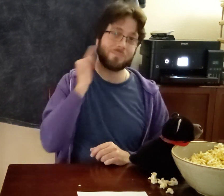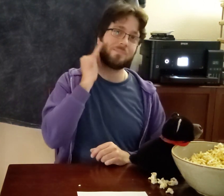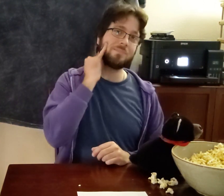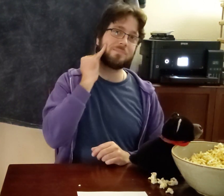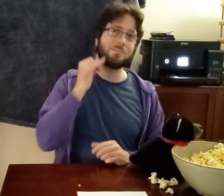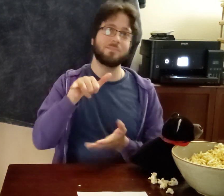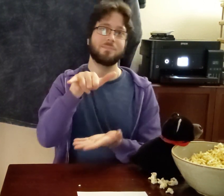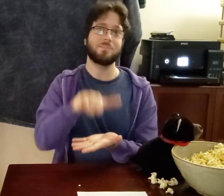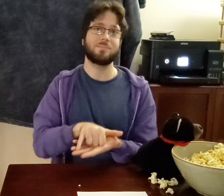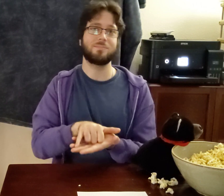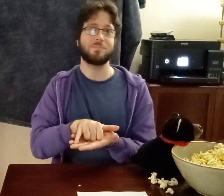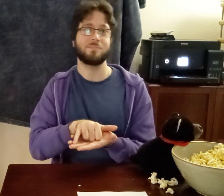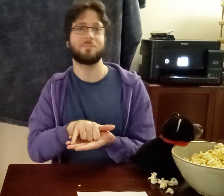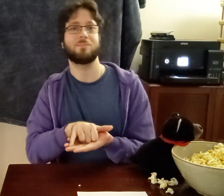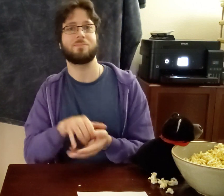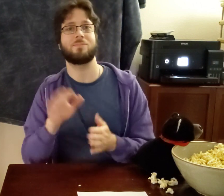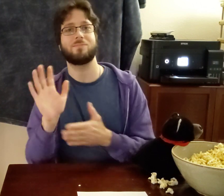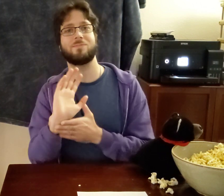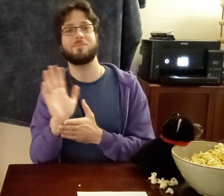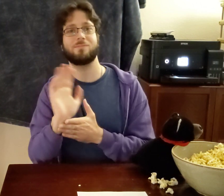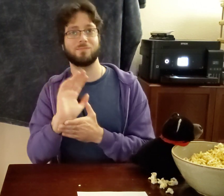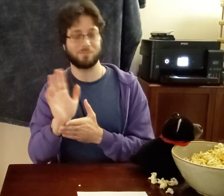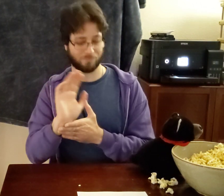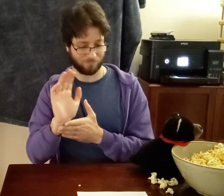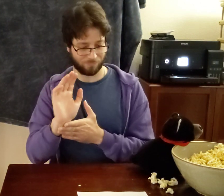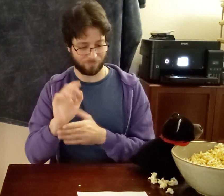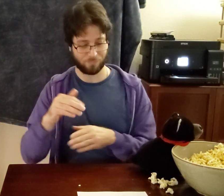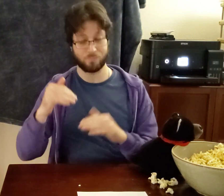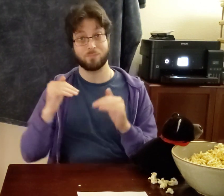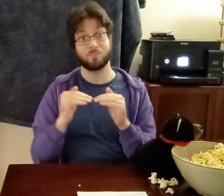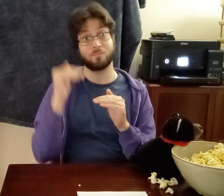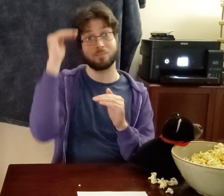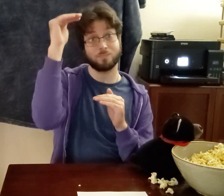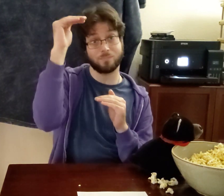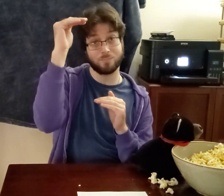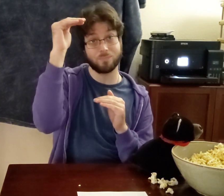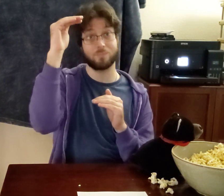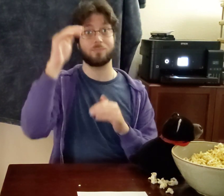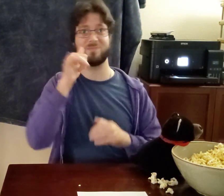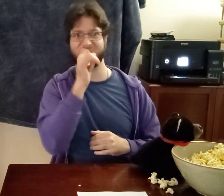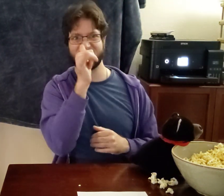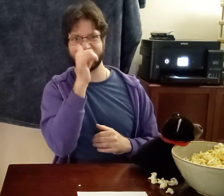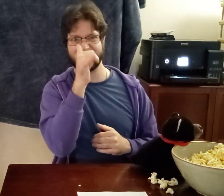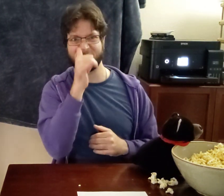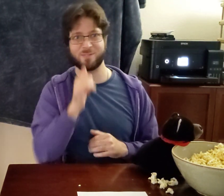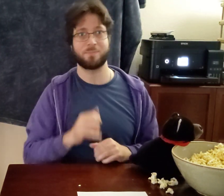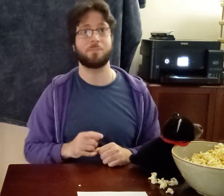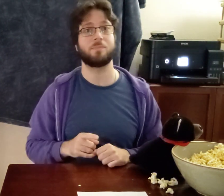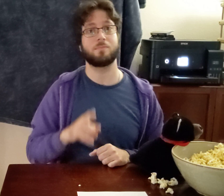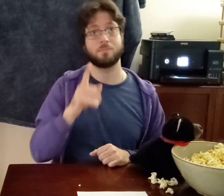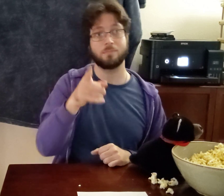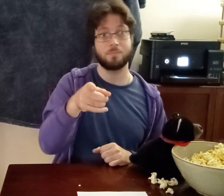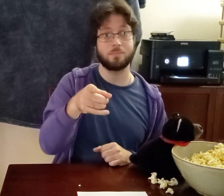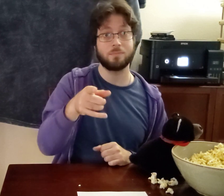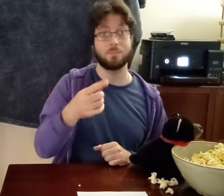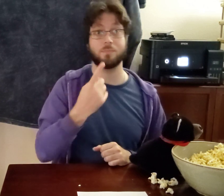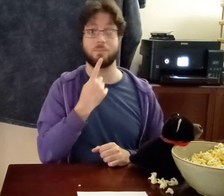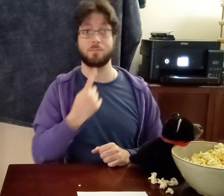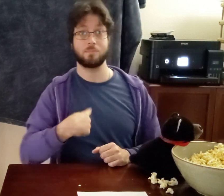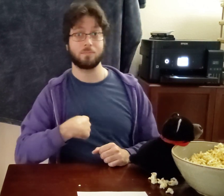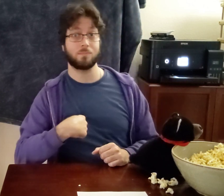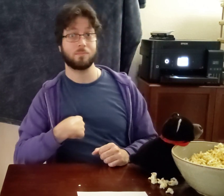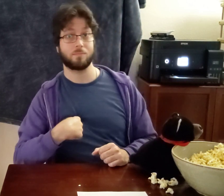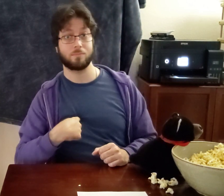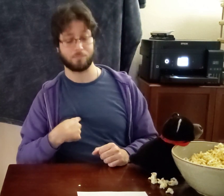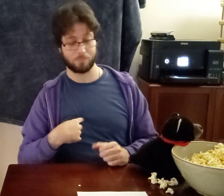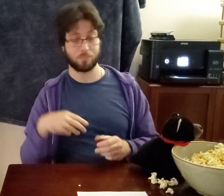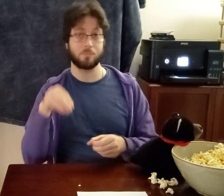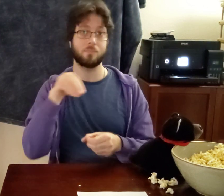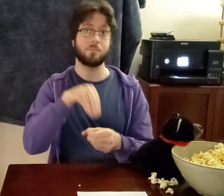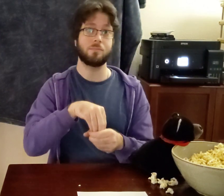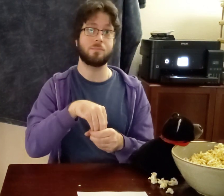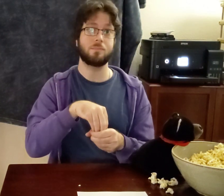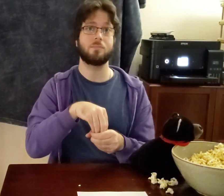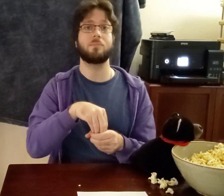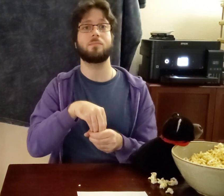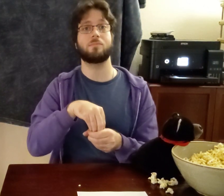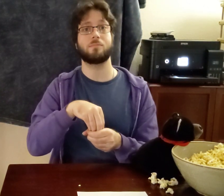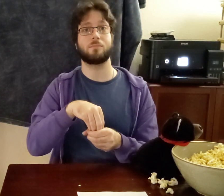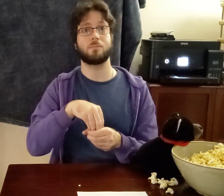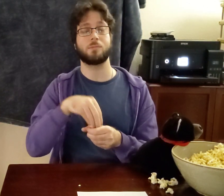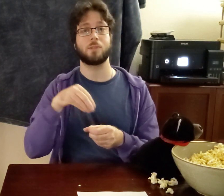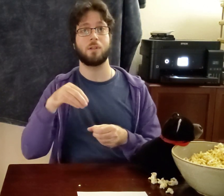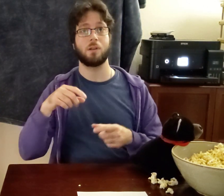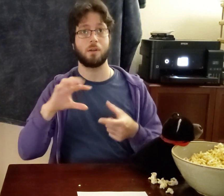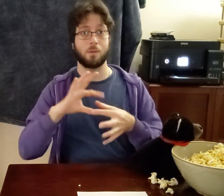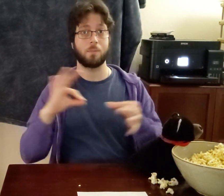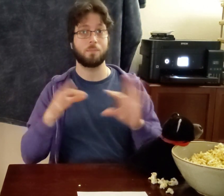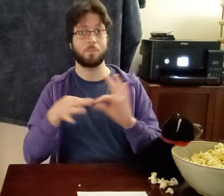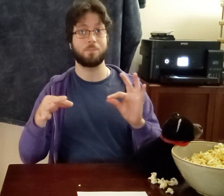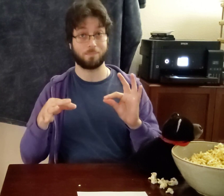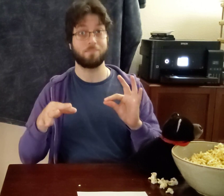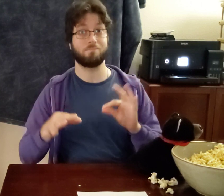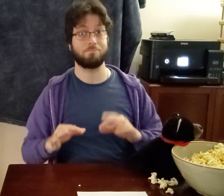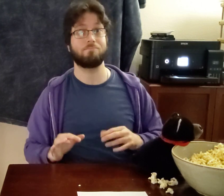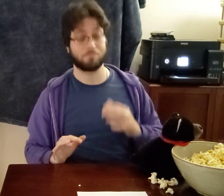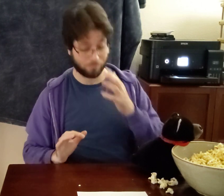SUPPOSE THIS VIDEO TOO-MUCH SILLY YOU TELL-me IN COMMENT